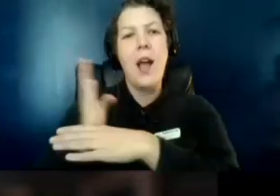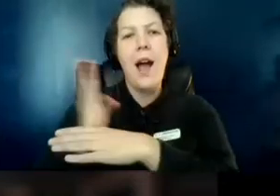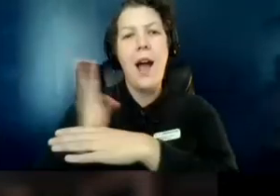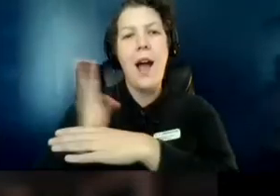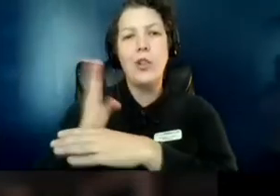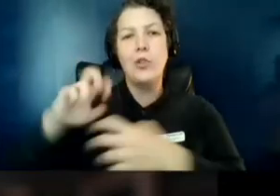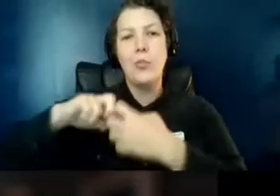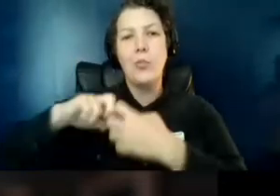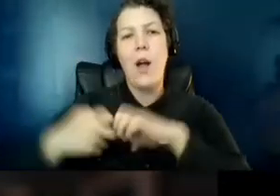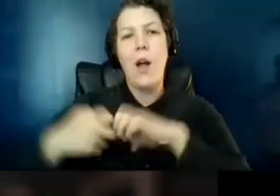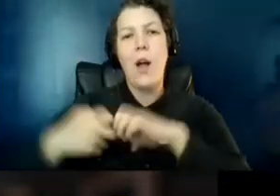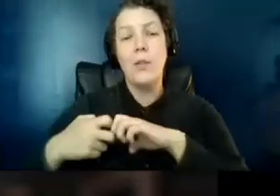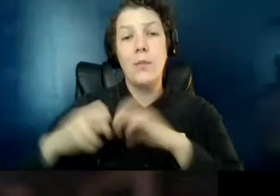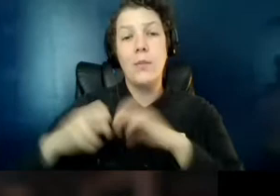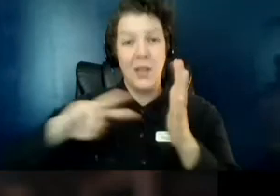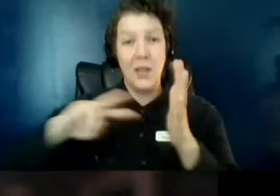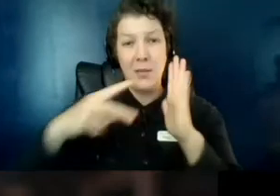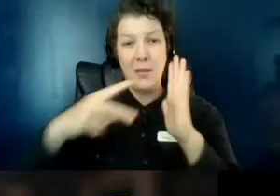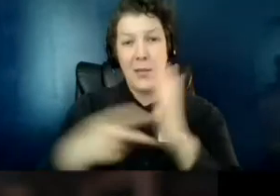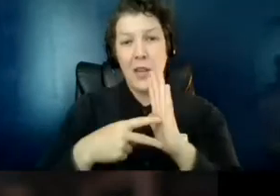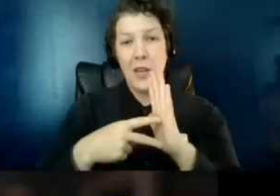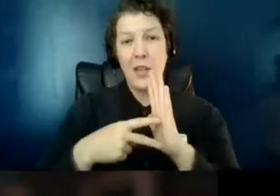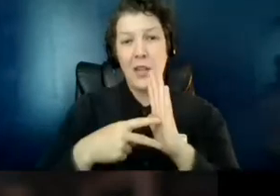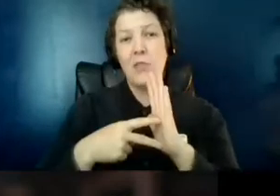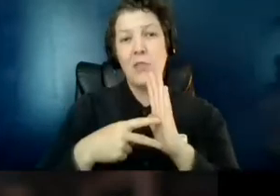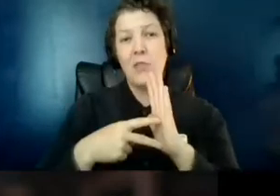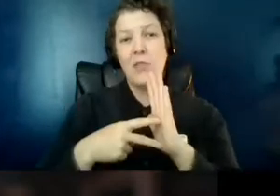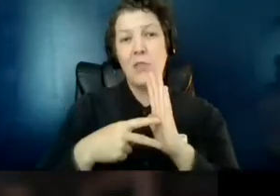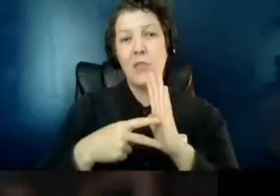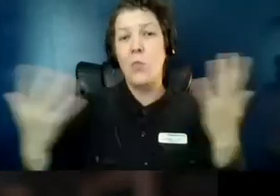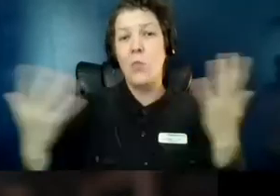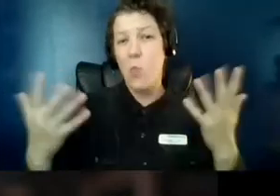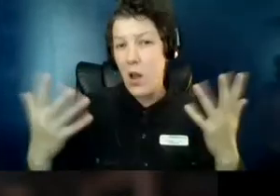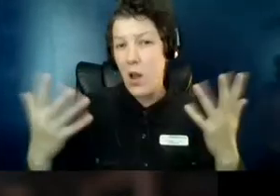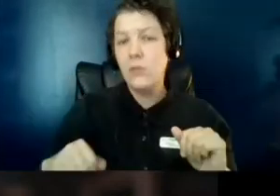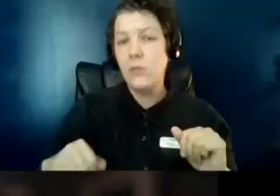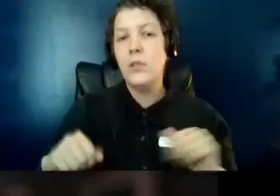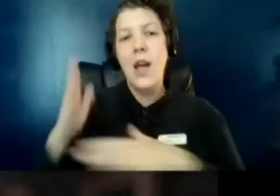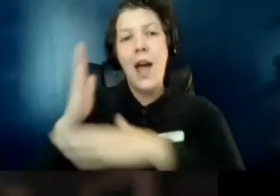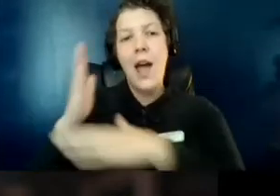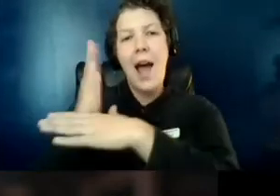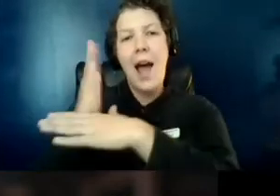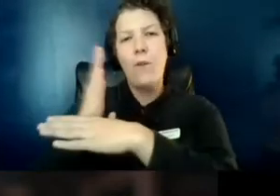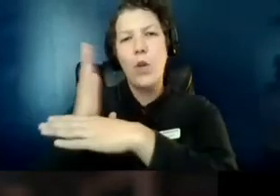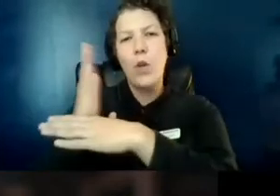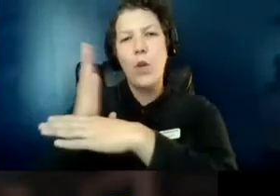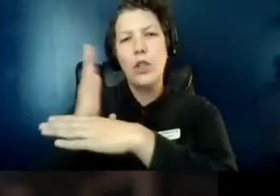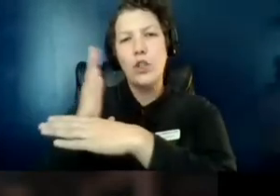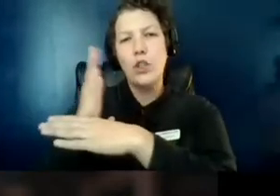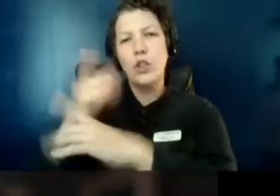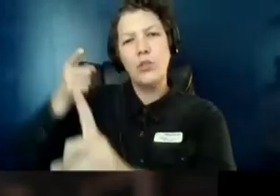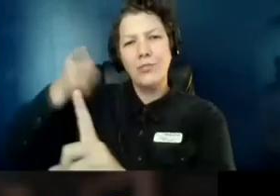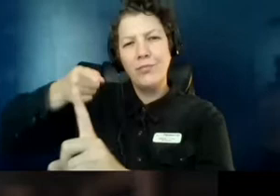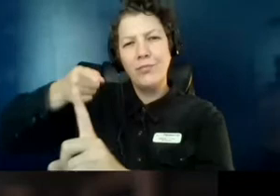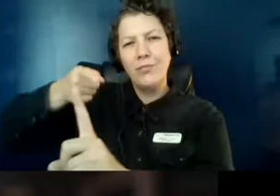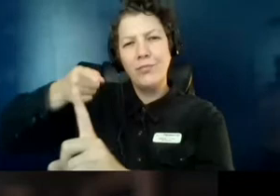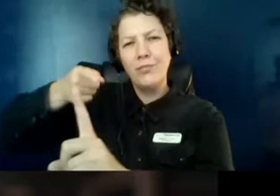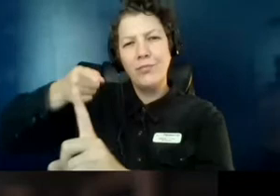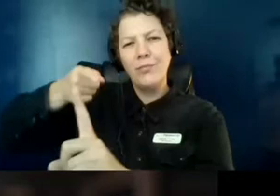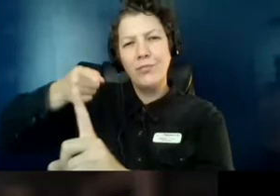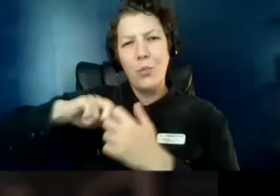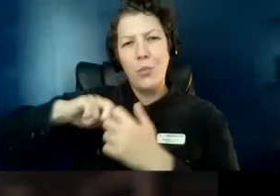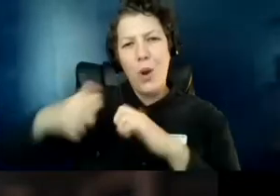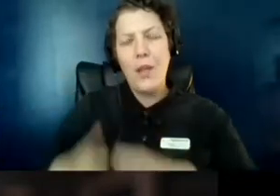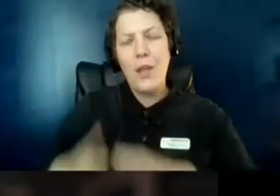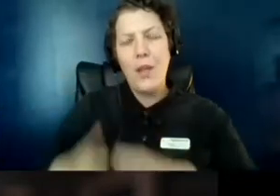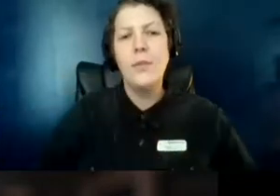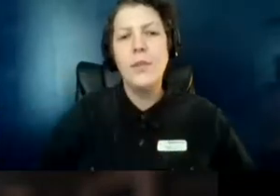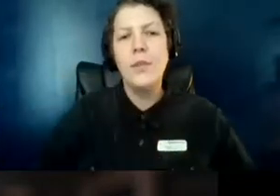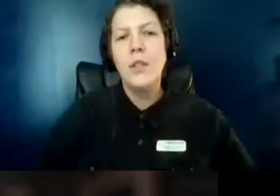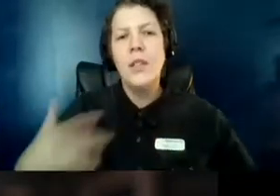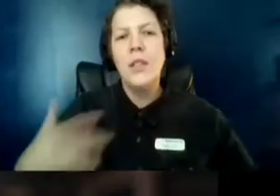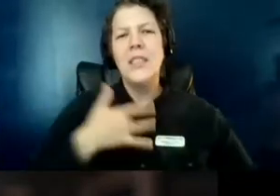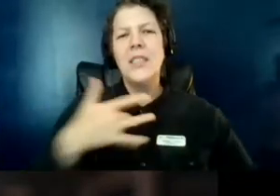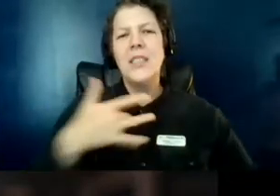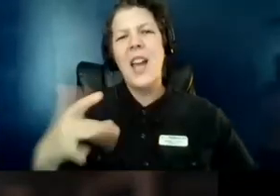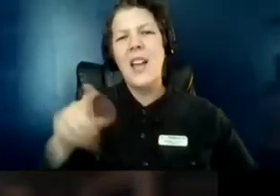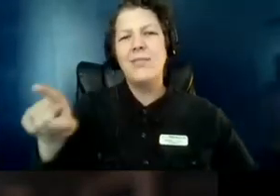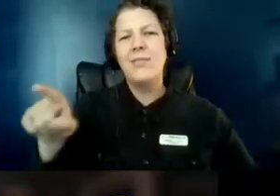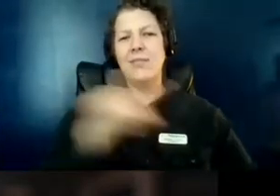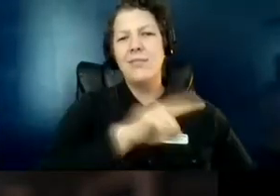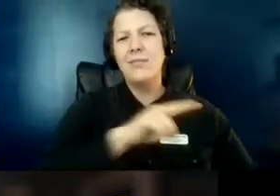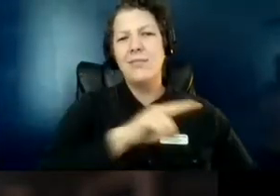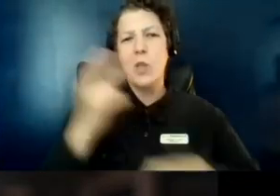with averages. We keep trying to use averages as our goal, as our destination. Now to understand